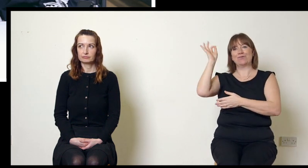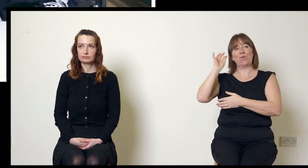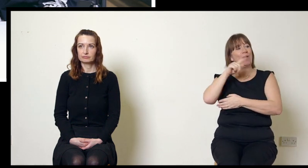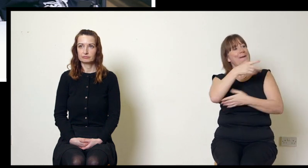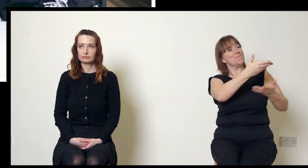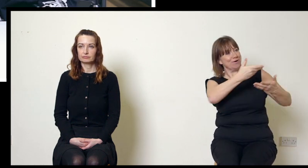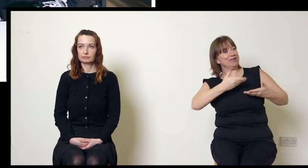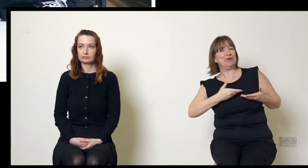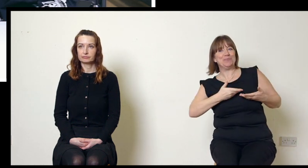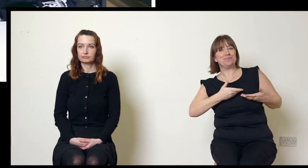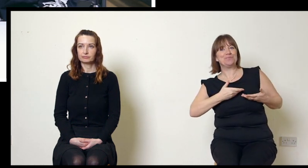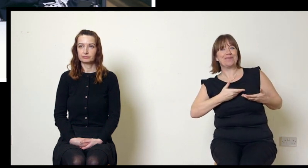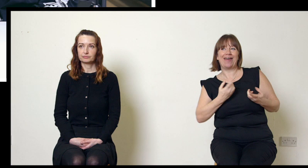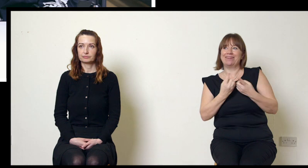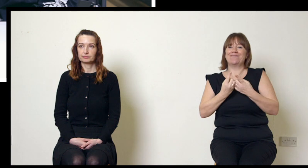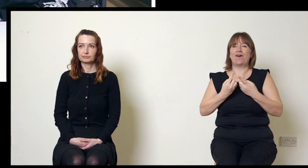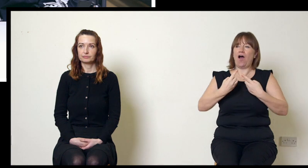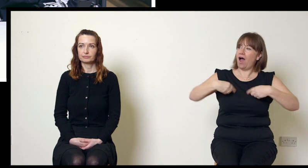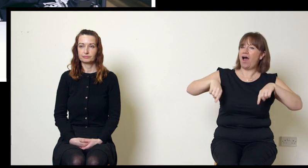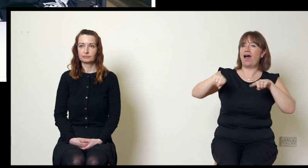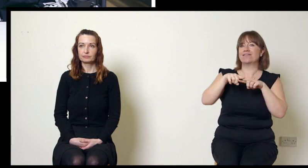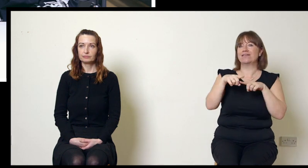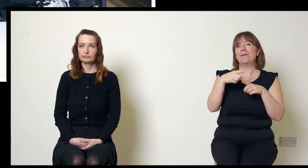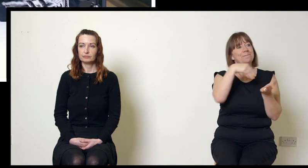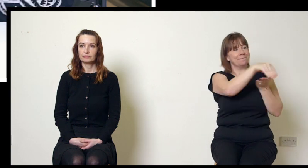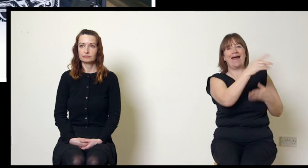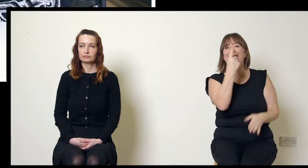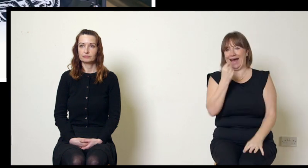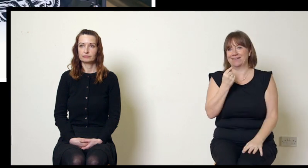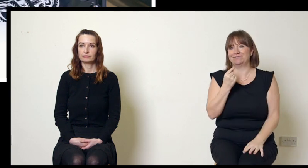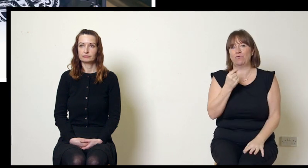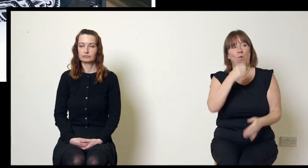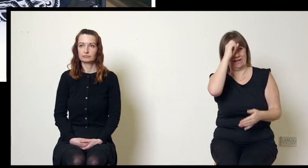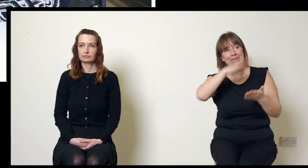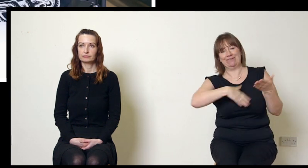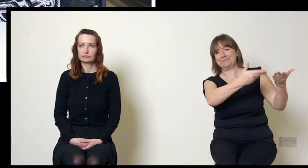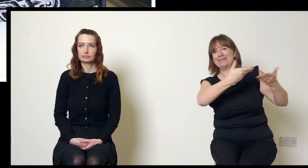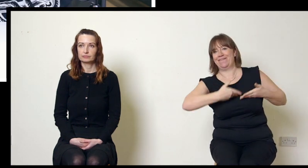And and the thing for us was about being able to pay somebody for that experience as well and that knowledge and skills.